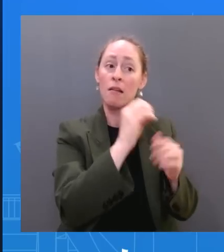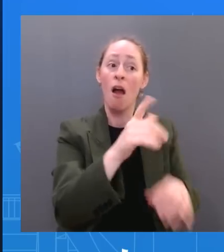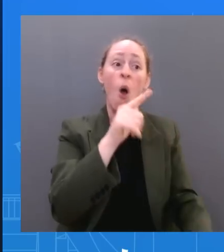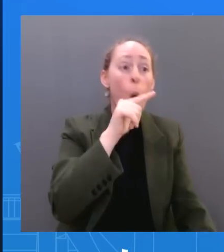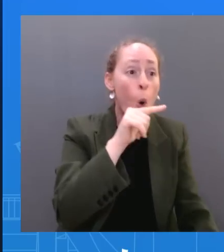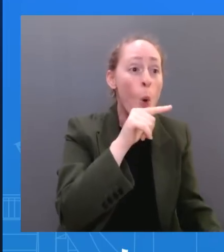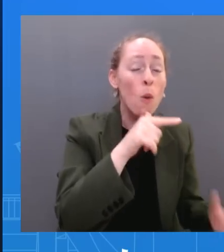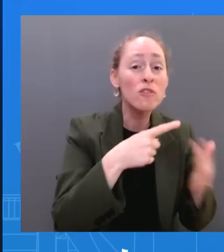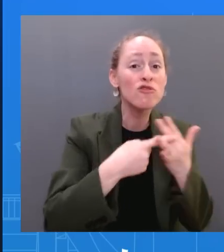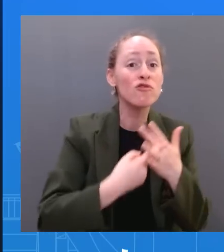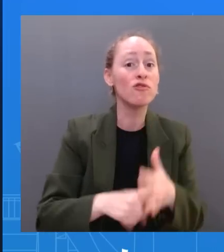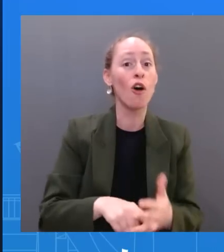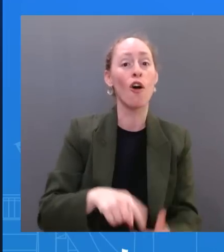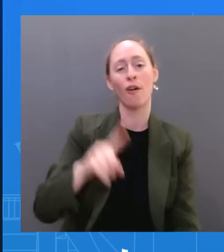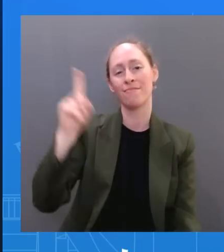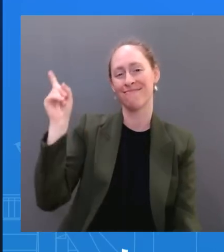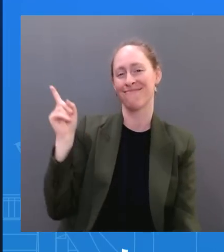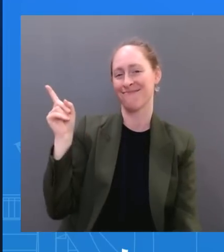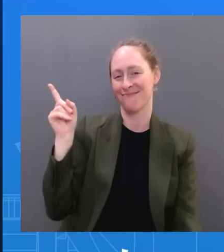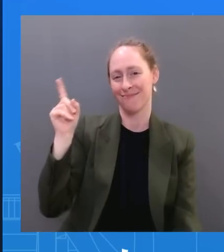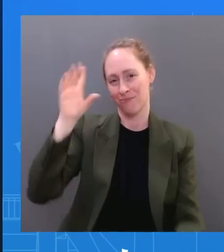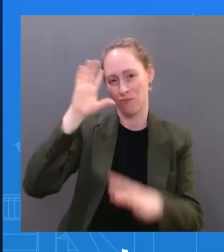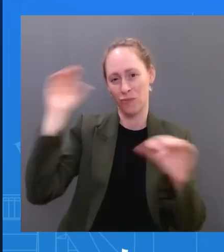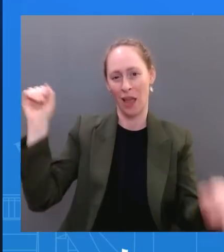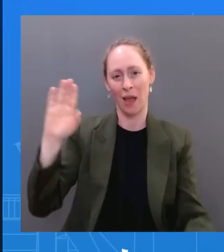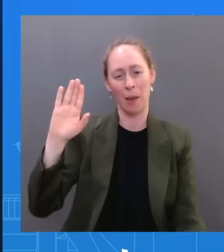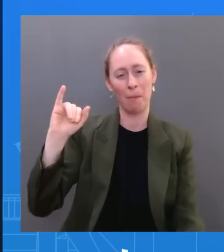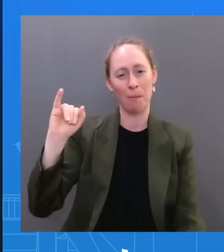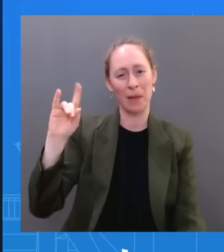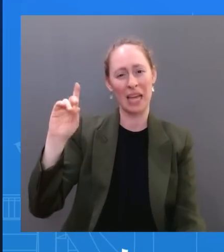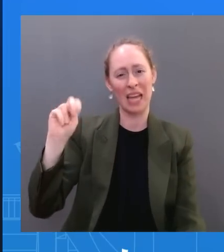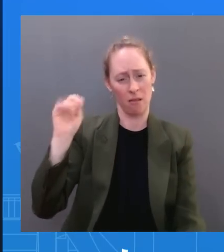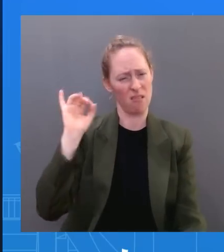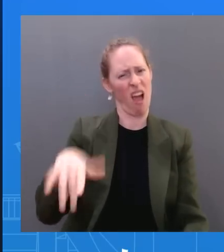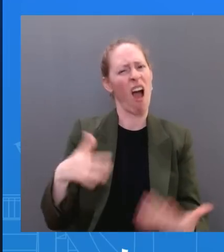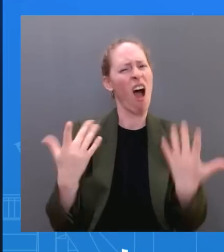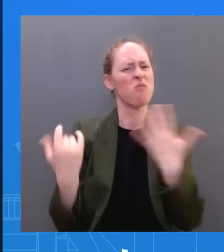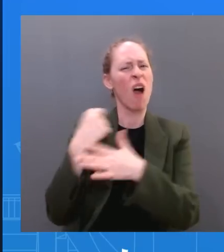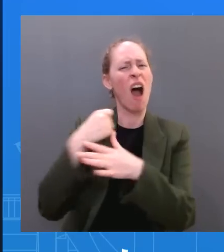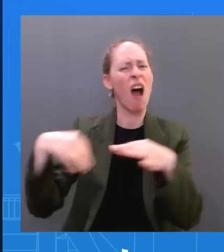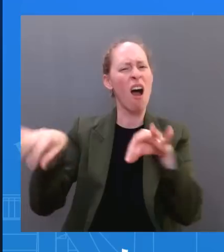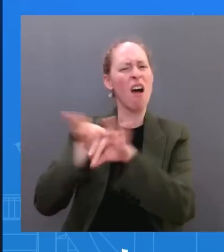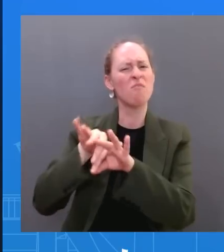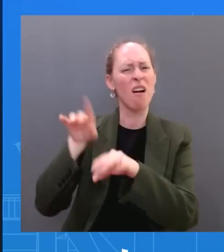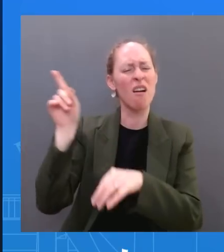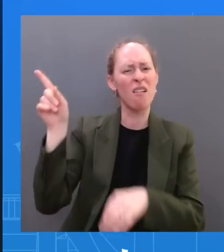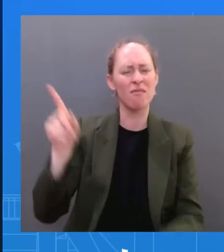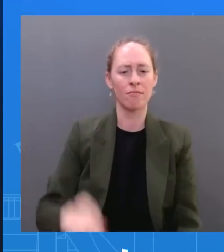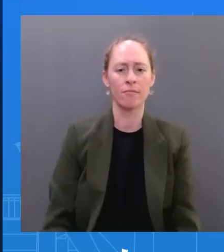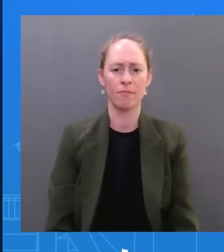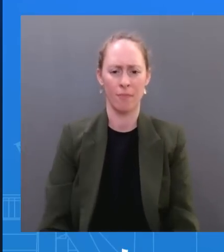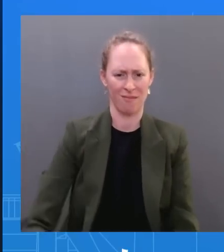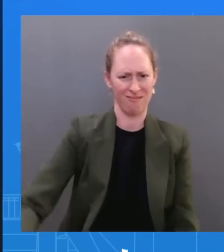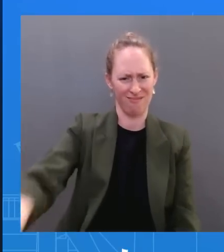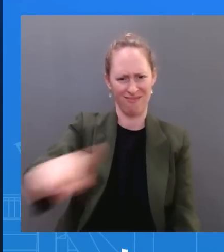that every American should be able to agree can help contribute to a more stable, more just, more prosperous region that's fundamentally in our interests.